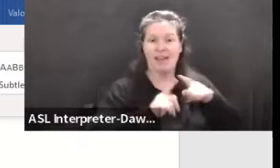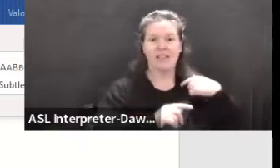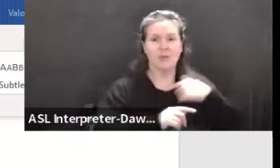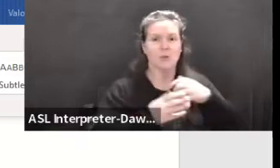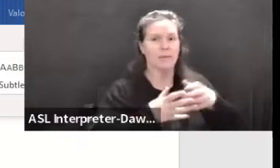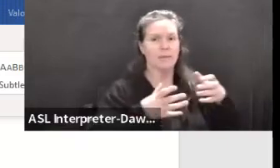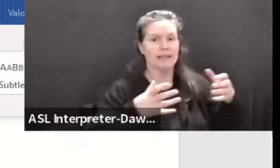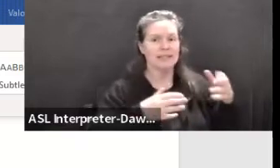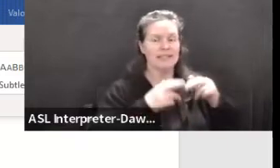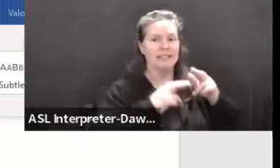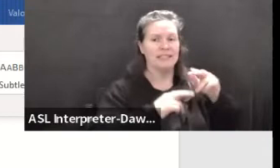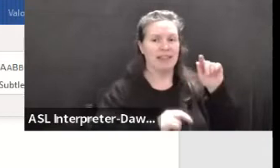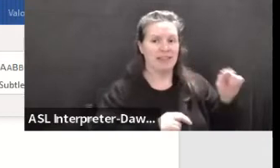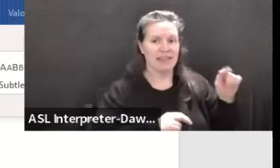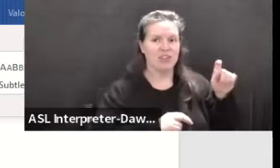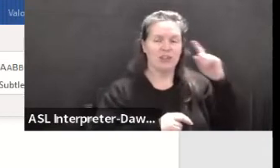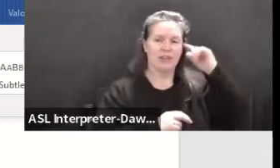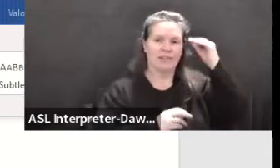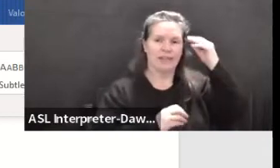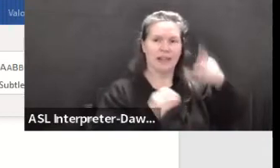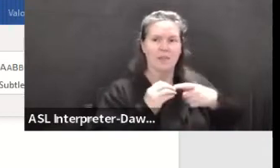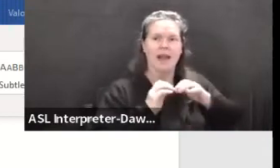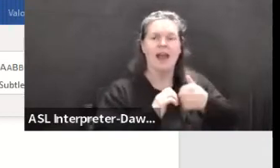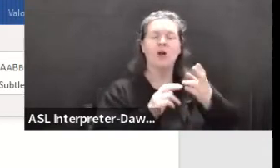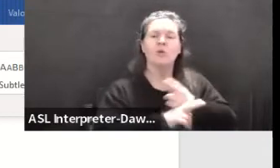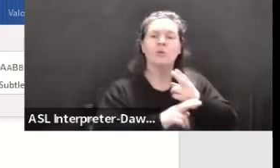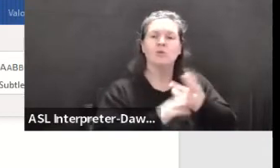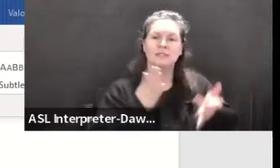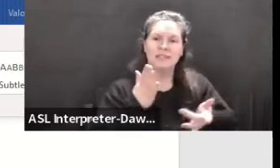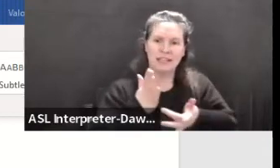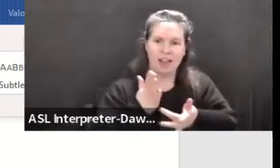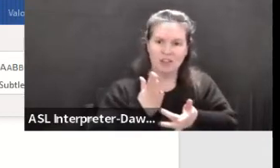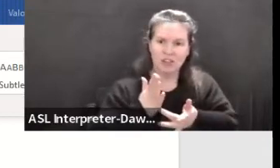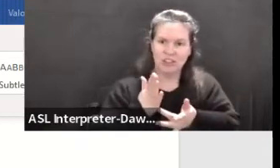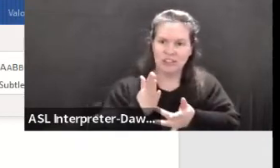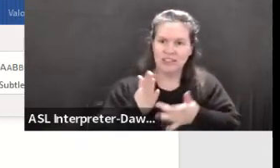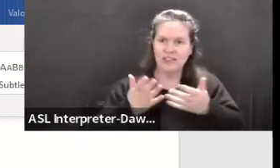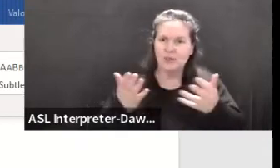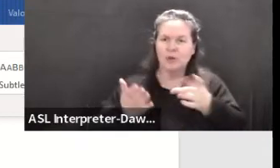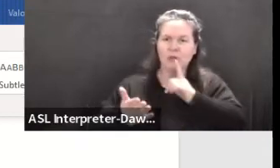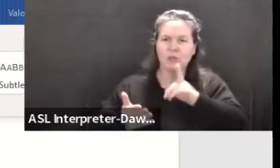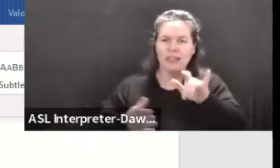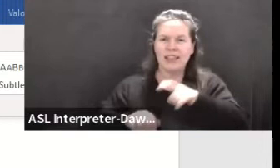we should be thinking about how we're going to use technology. What really does the length of this need to be?